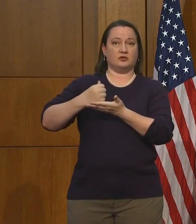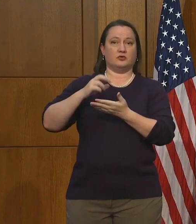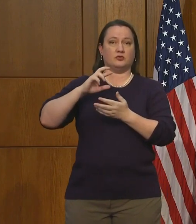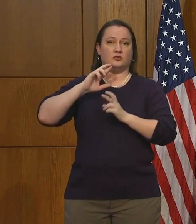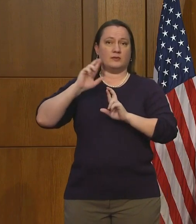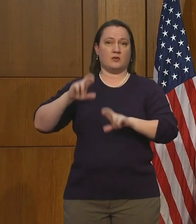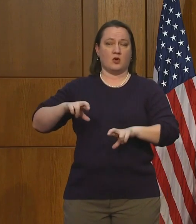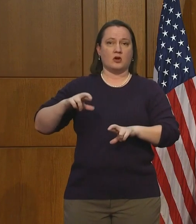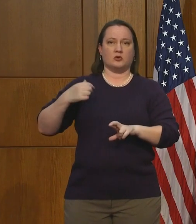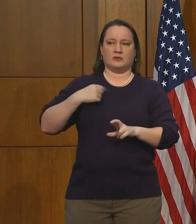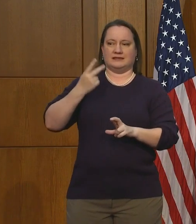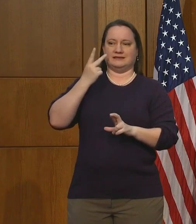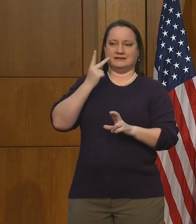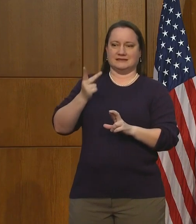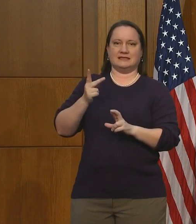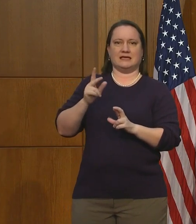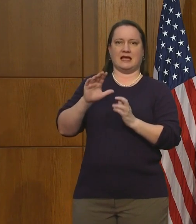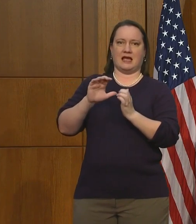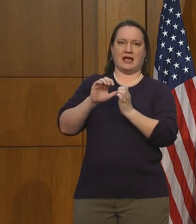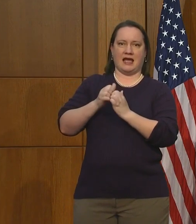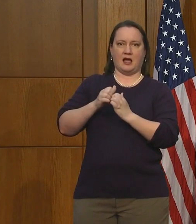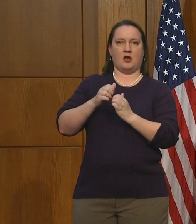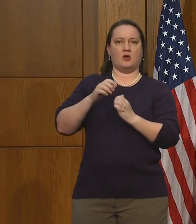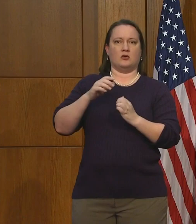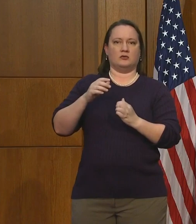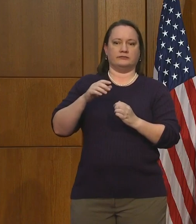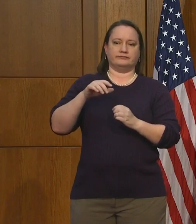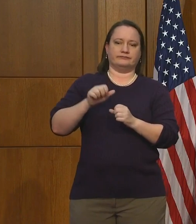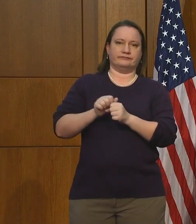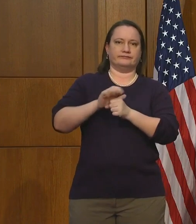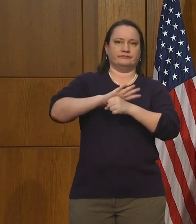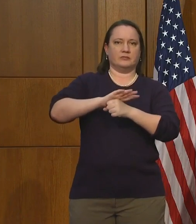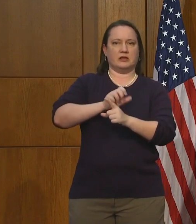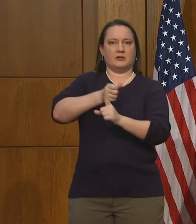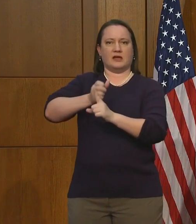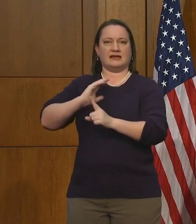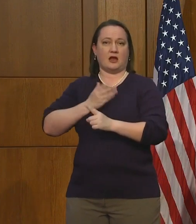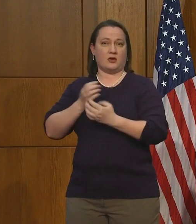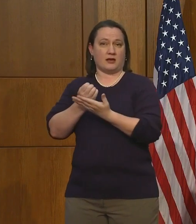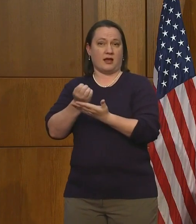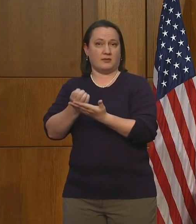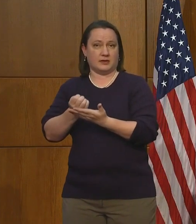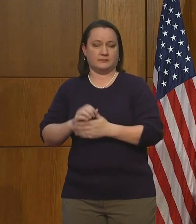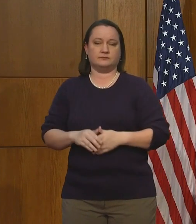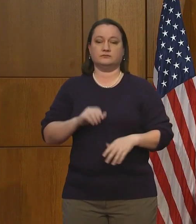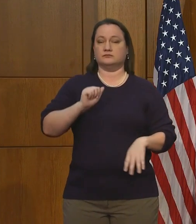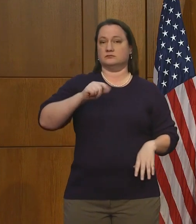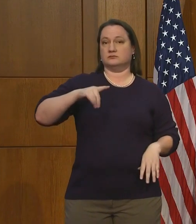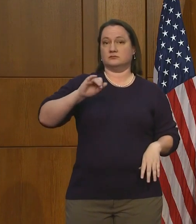REPORT IN WHICH WE REALLY SEE THE IMPACT OF THIS SITUATION IS